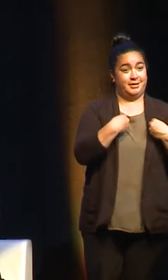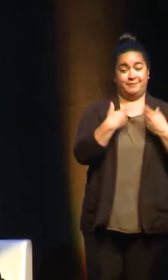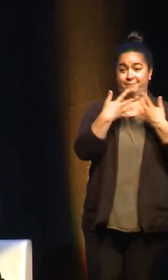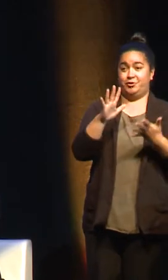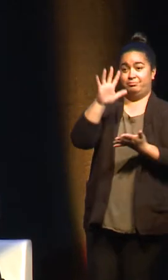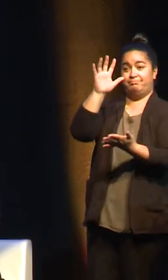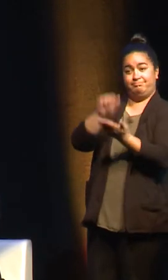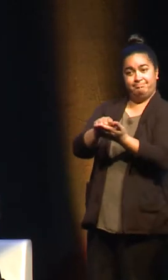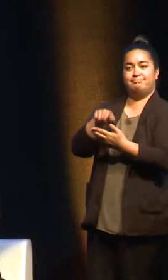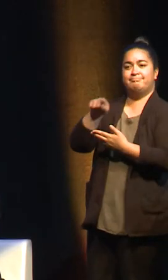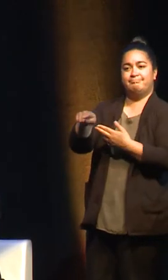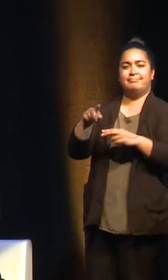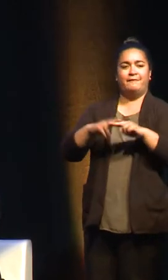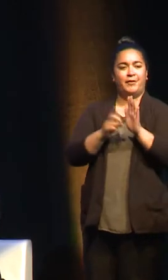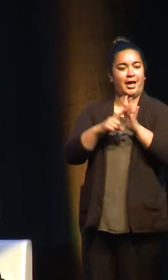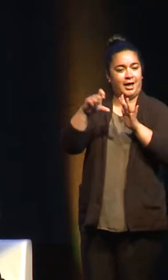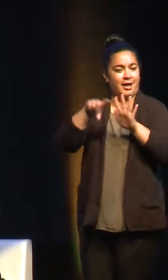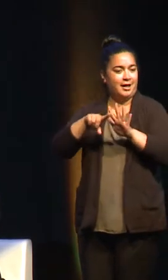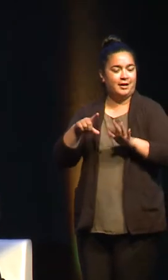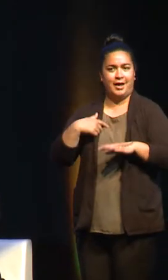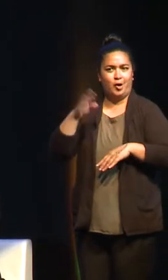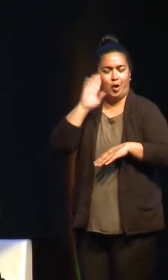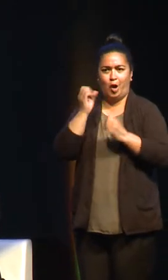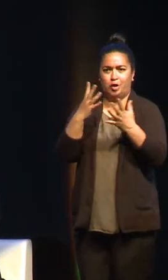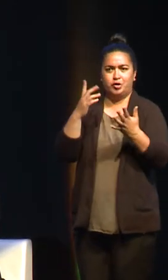there was a lot of criticism of that... so what are you doing, you're a petrol retailer,